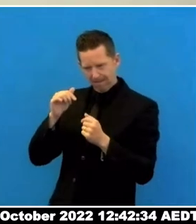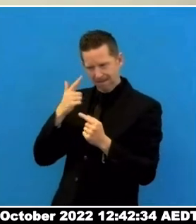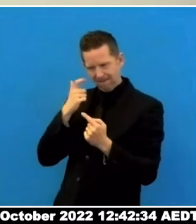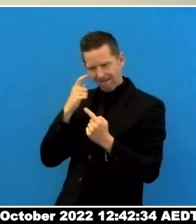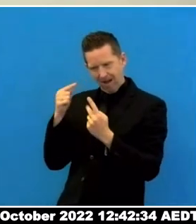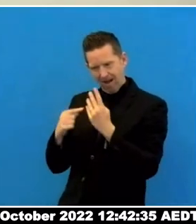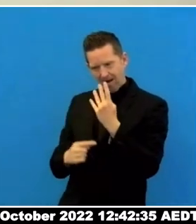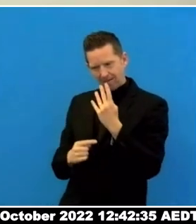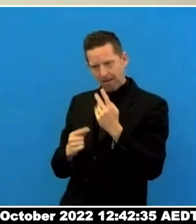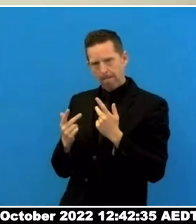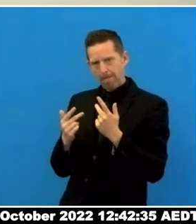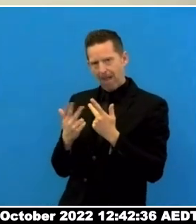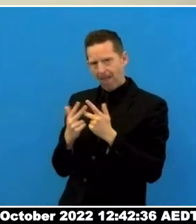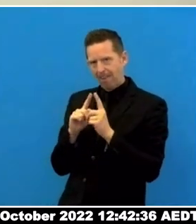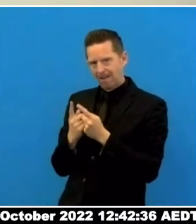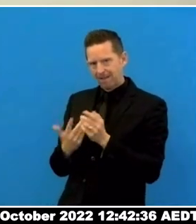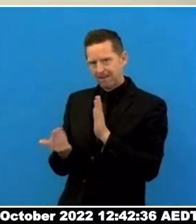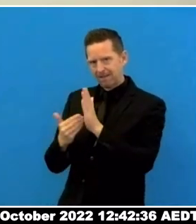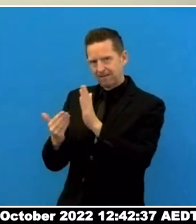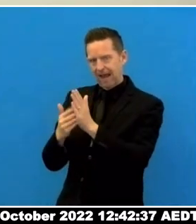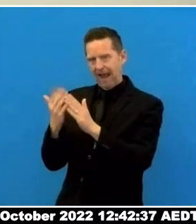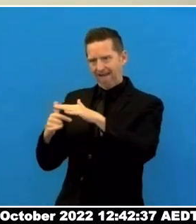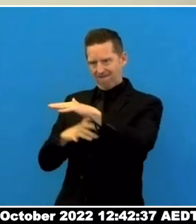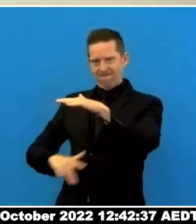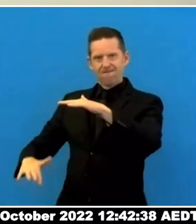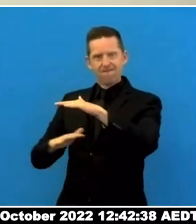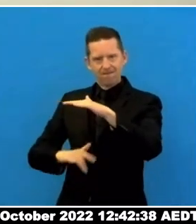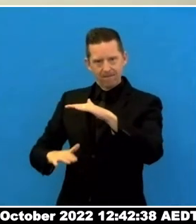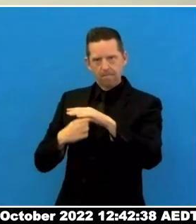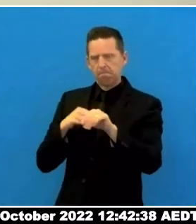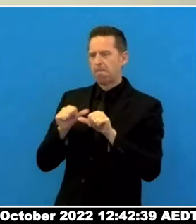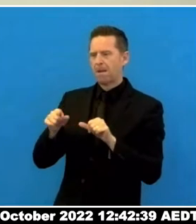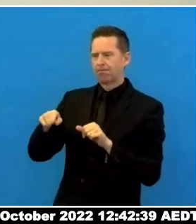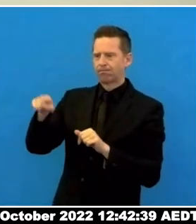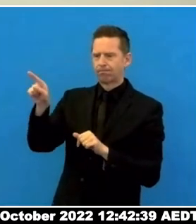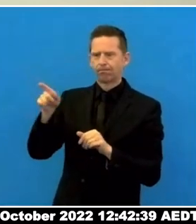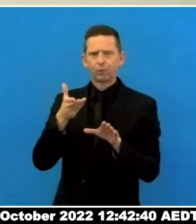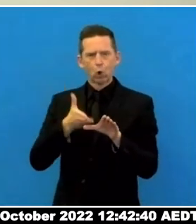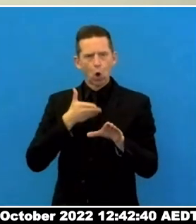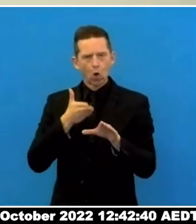And so it seemed to us that there were other things at play as well. We referred him to a clinical psychologist who we knew, who we knew